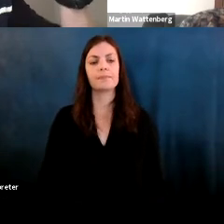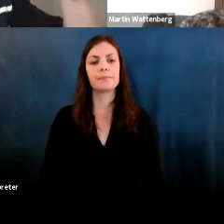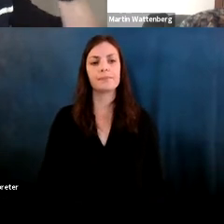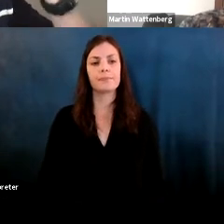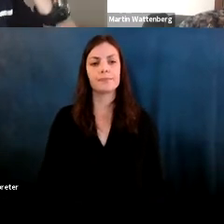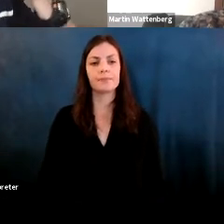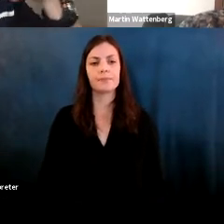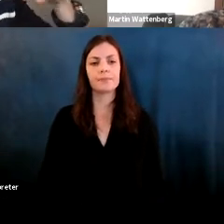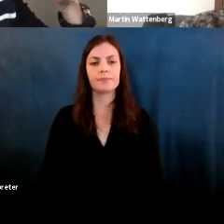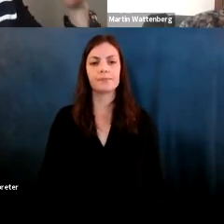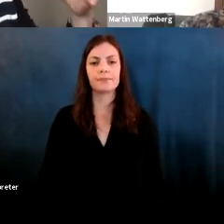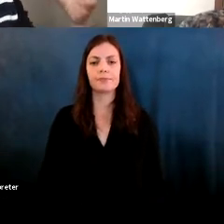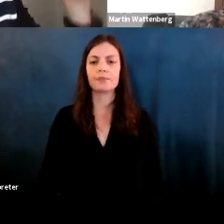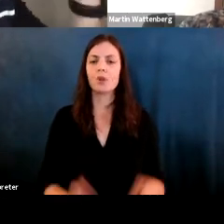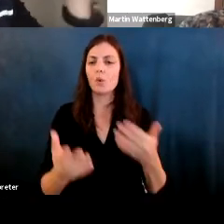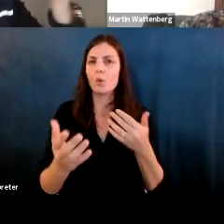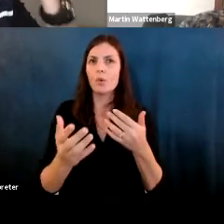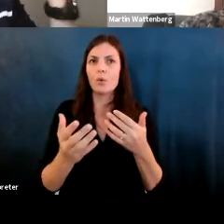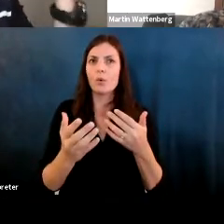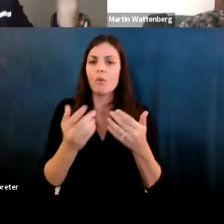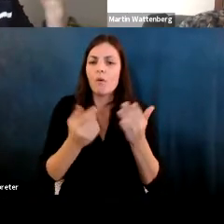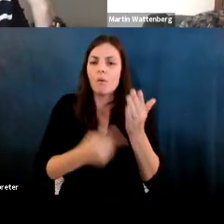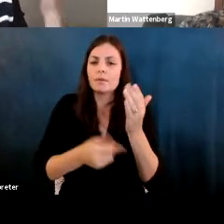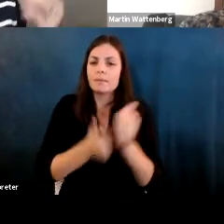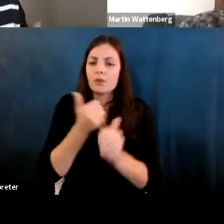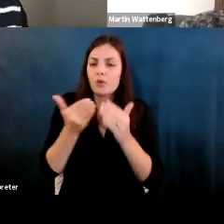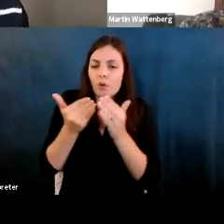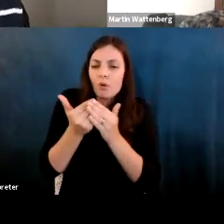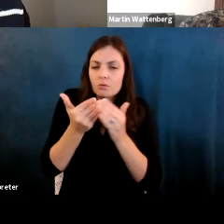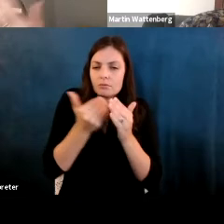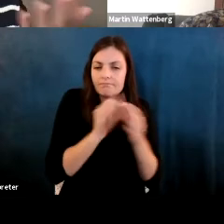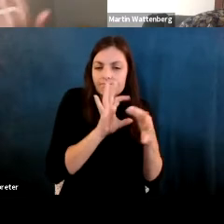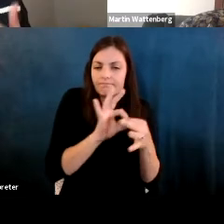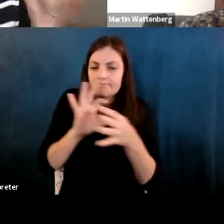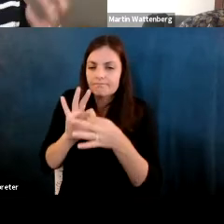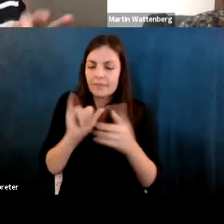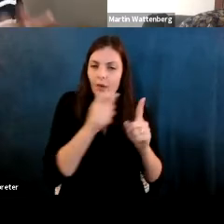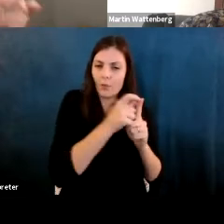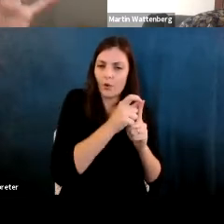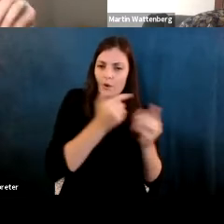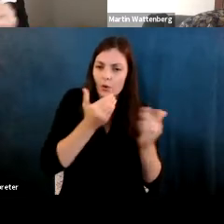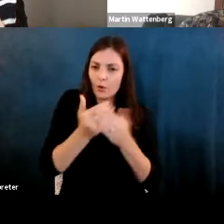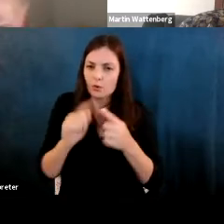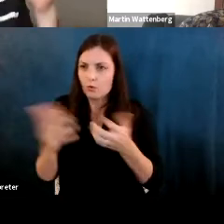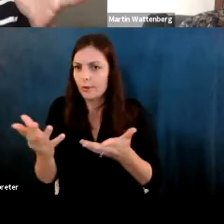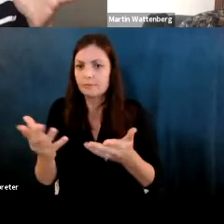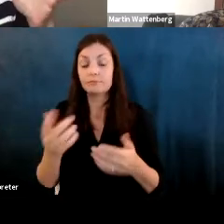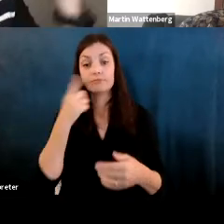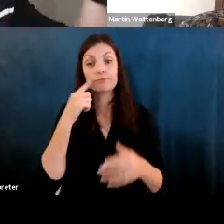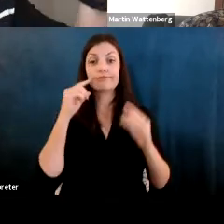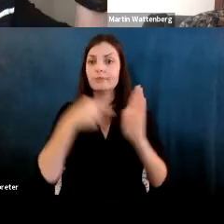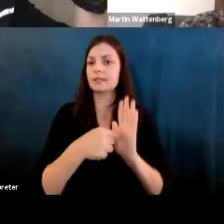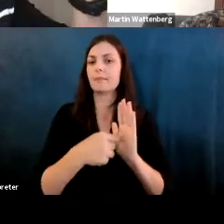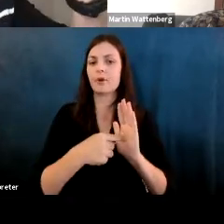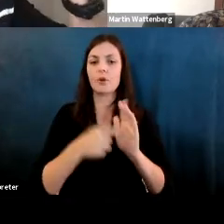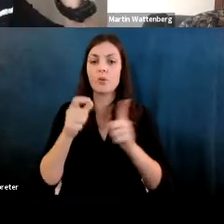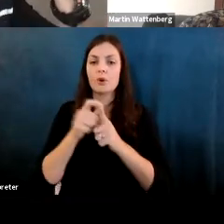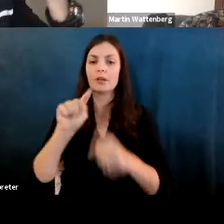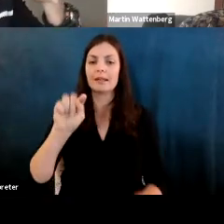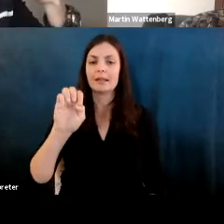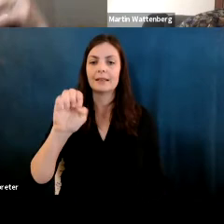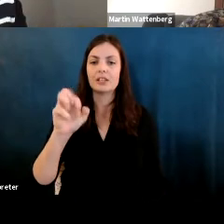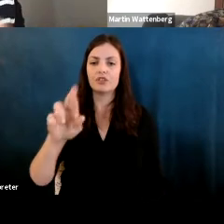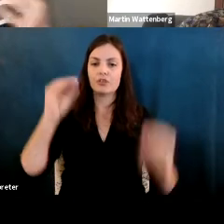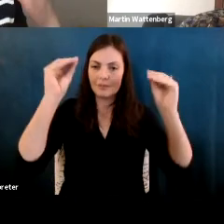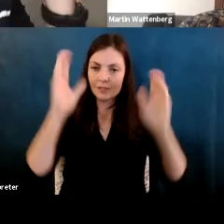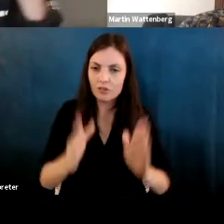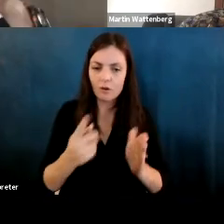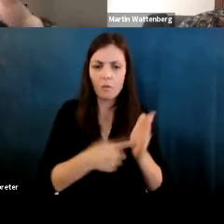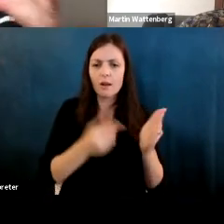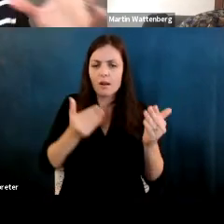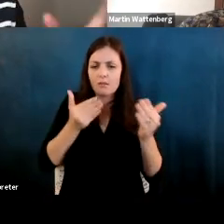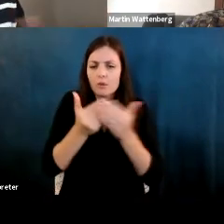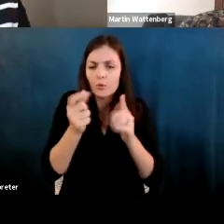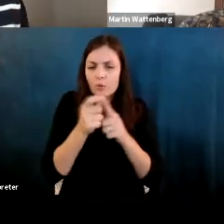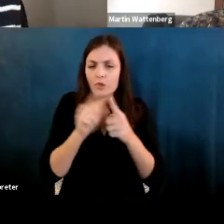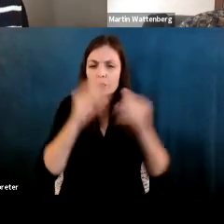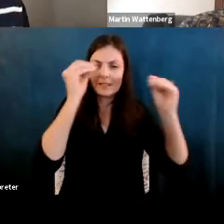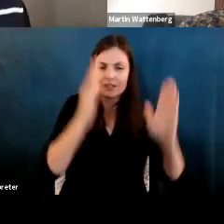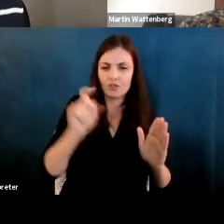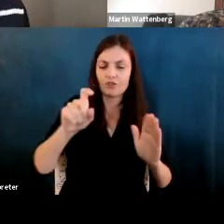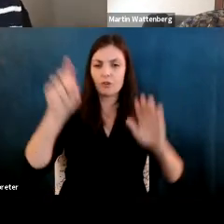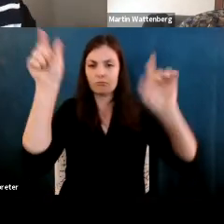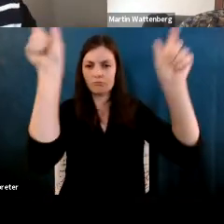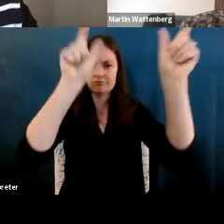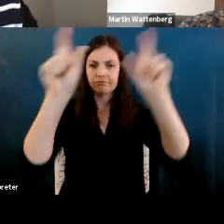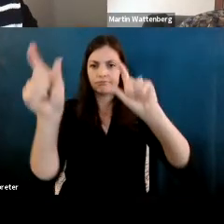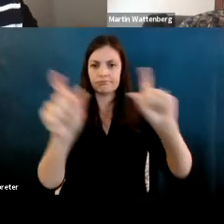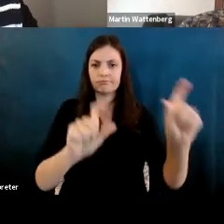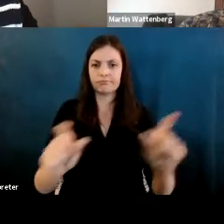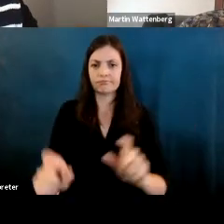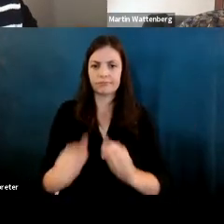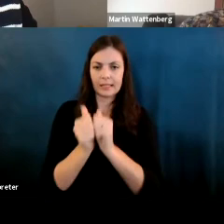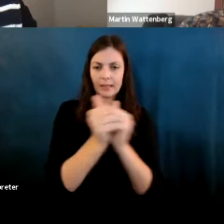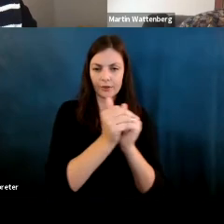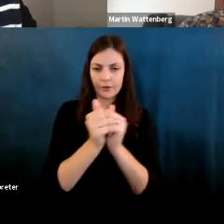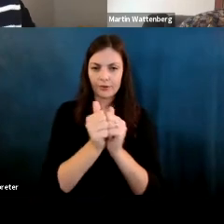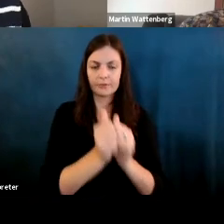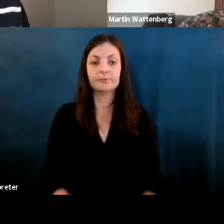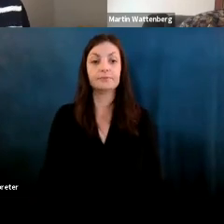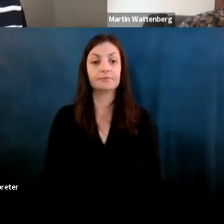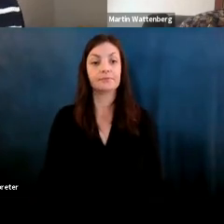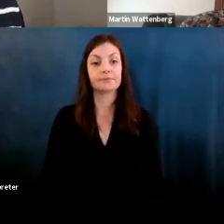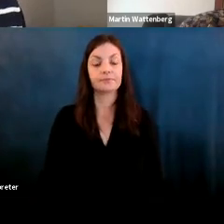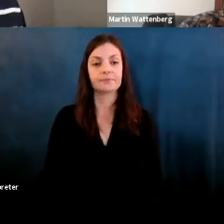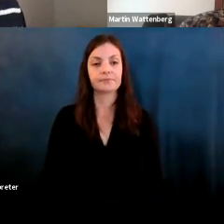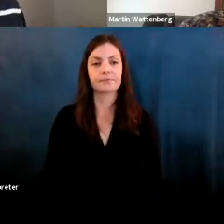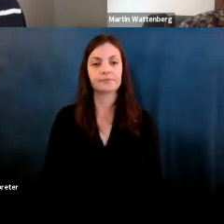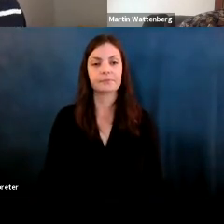Fernanda Viegas: sort of its nearest neighbors the words that were most closely correlated with that word so, for instance, if you typed in teacher that were you know what are the closest words to teacher that would also should fall through that waterfall, and so this is another video.